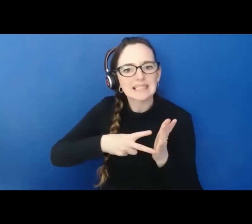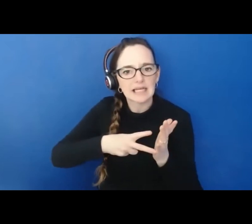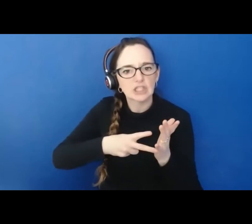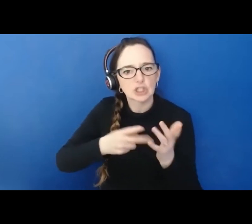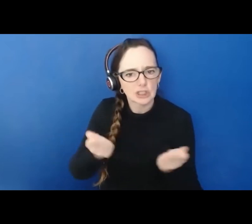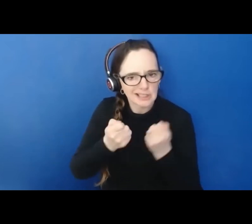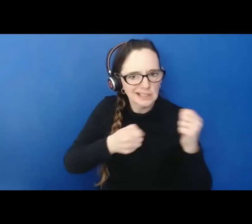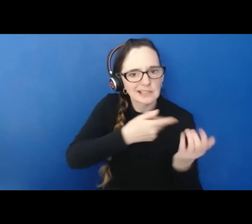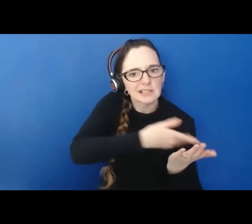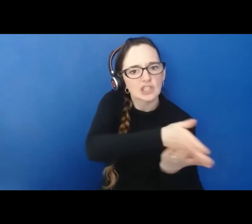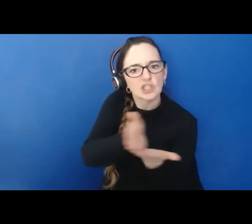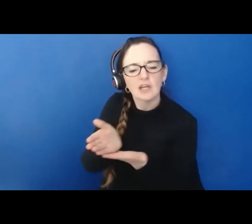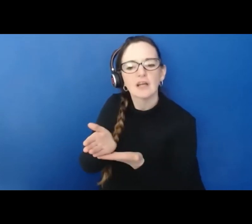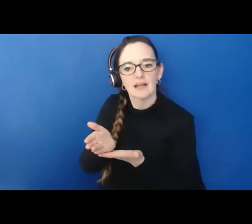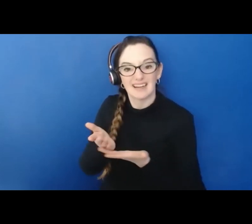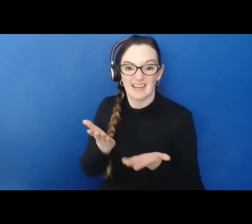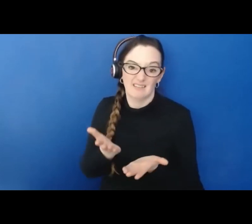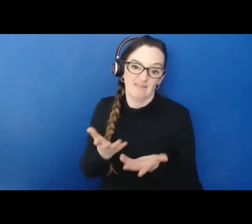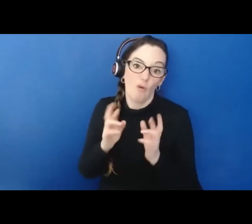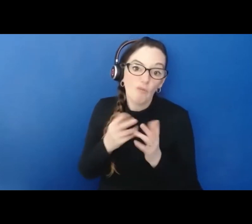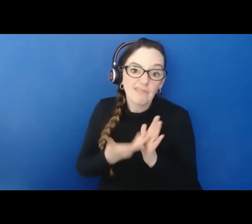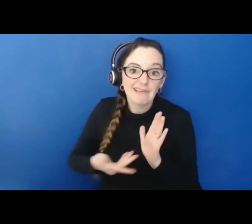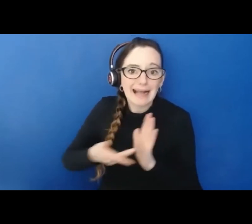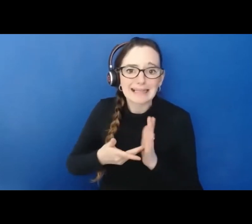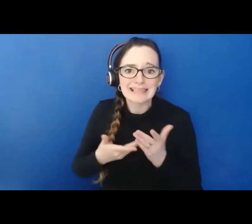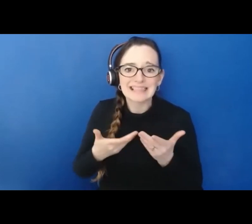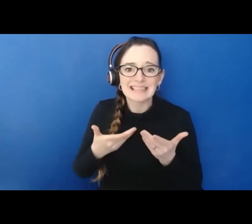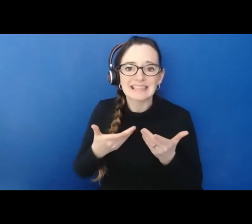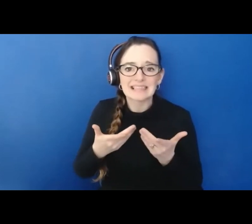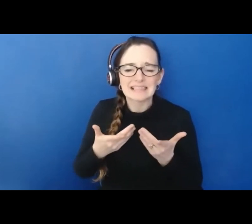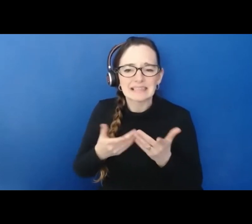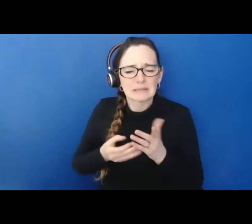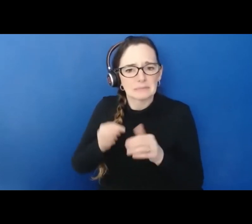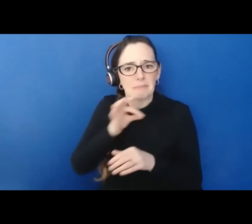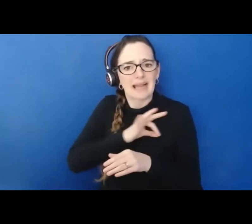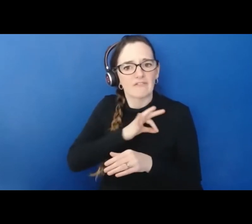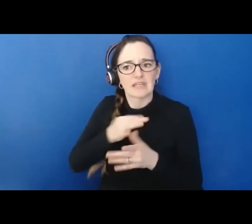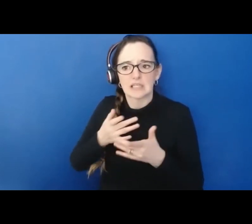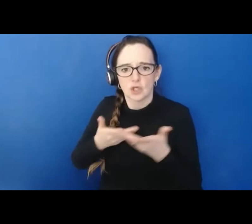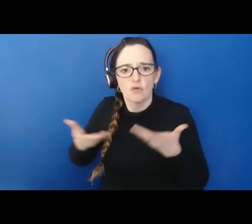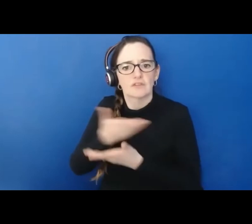conversation today, is that it's super important for art to be part of these technological